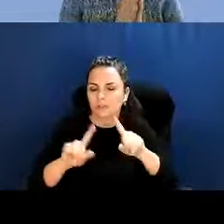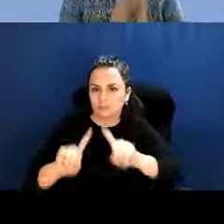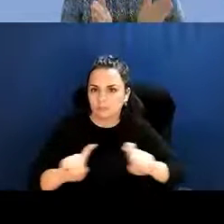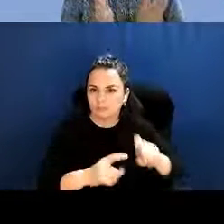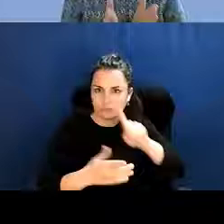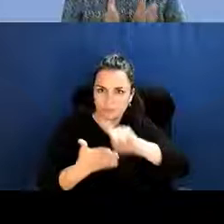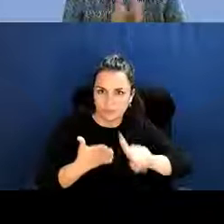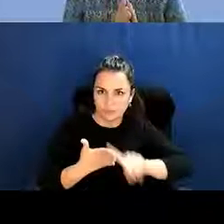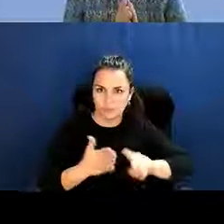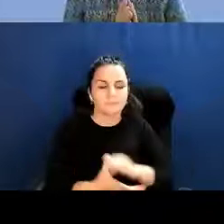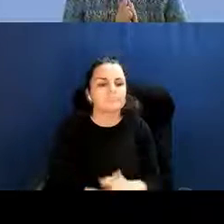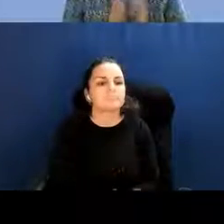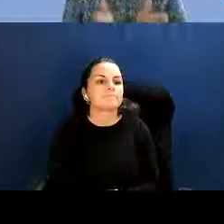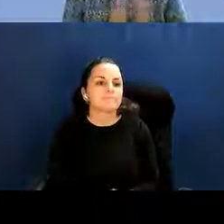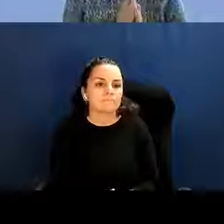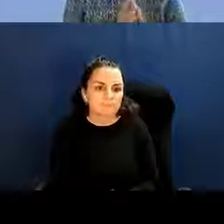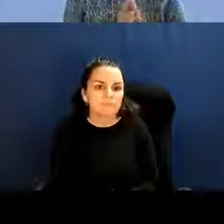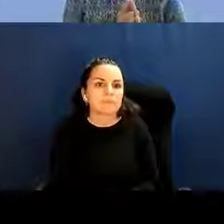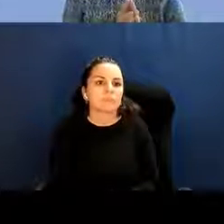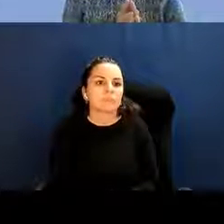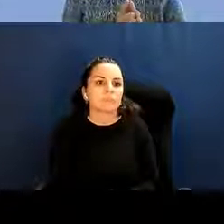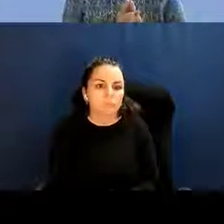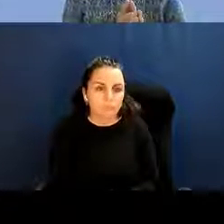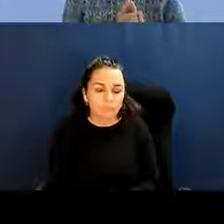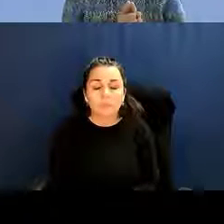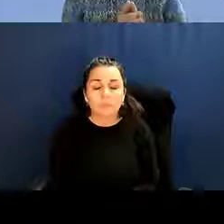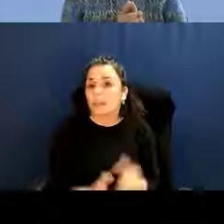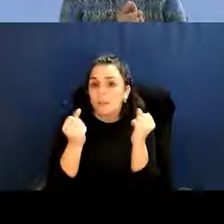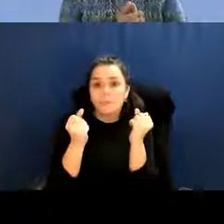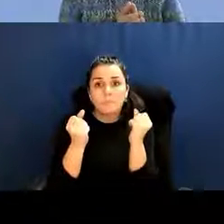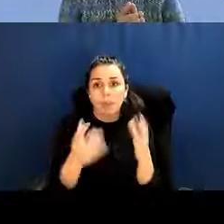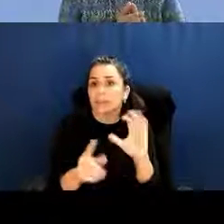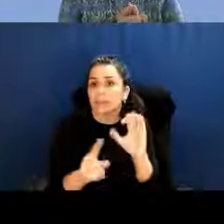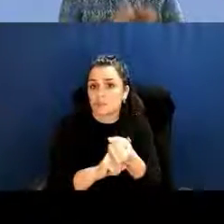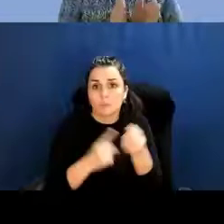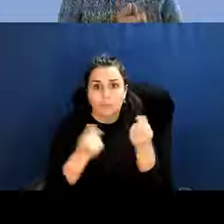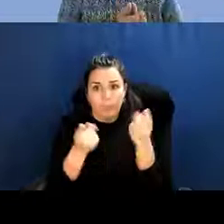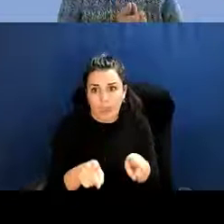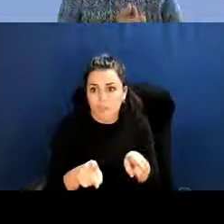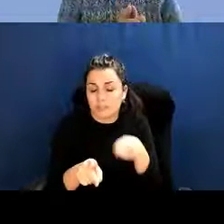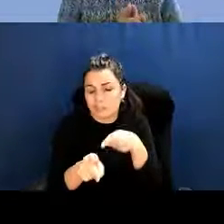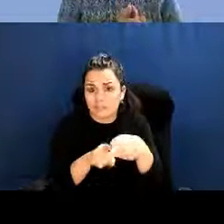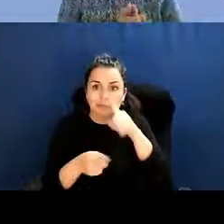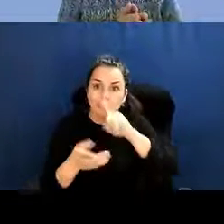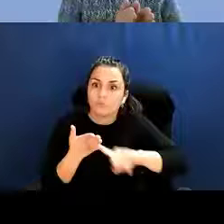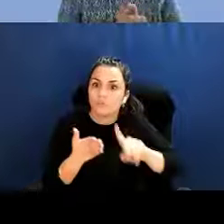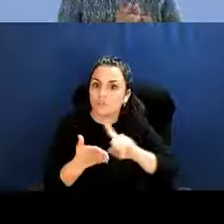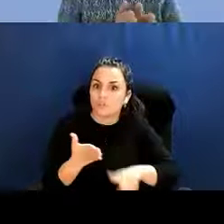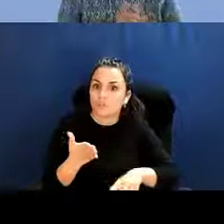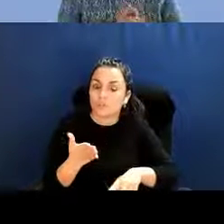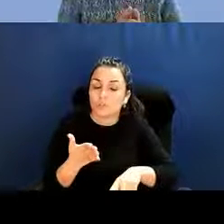There are also many situations in research where the requirements, the regulatory requirements